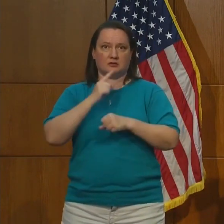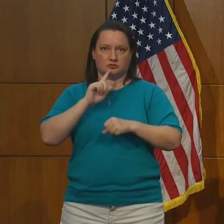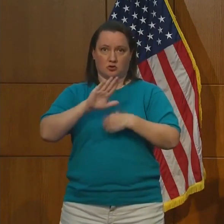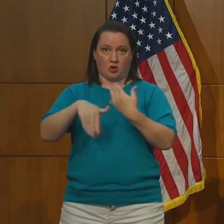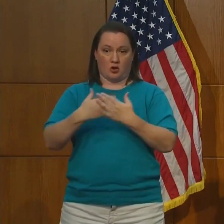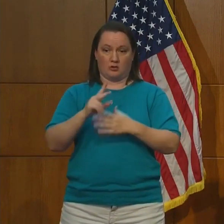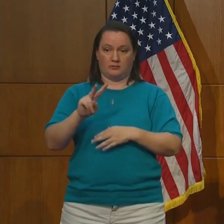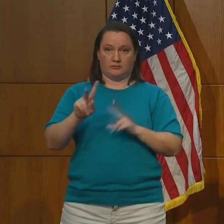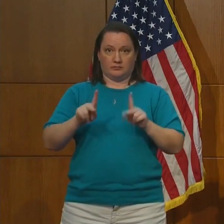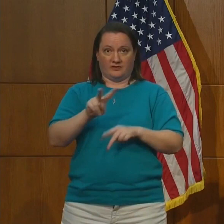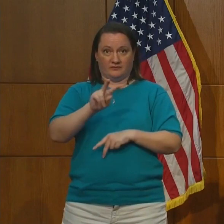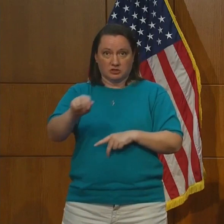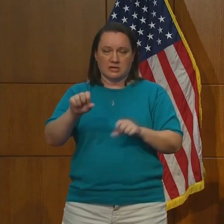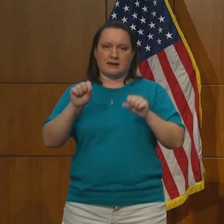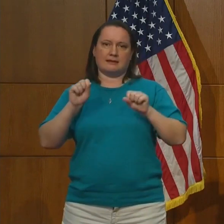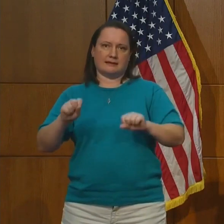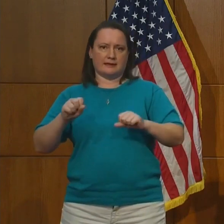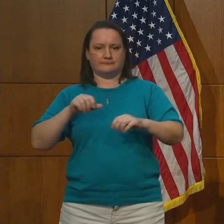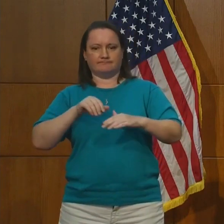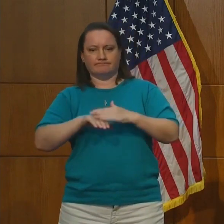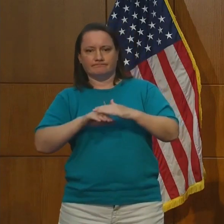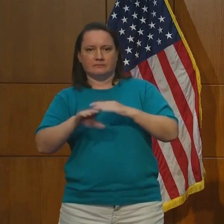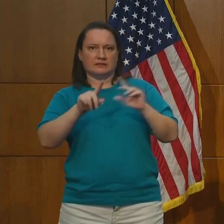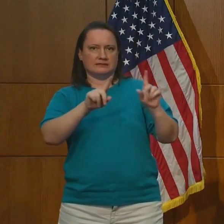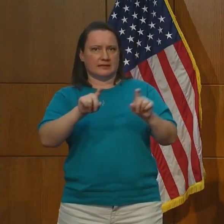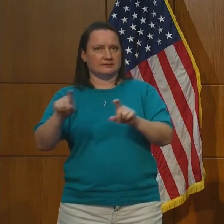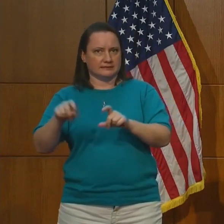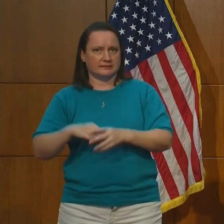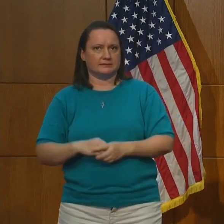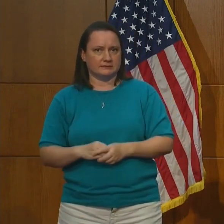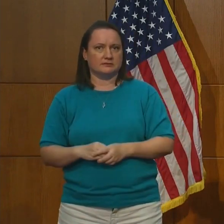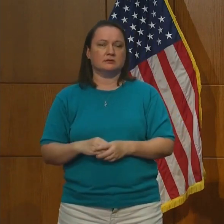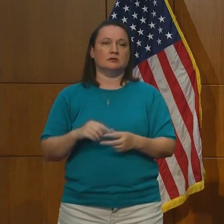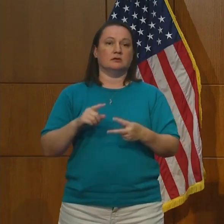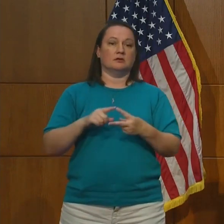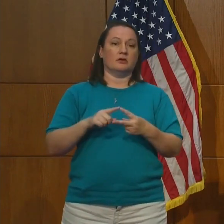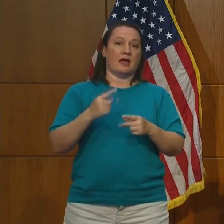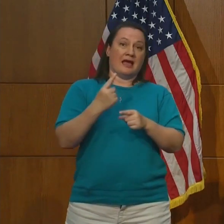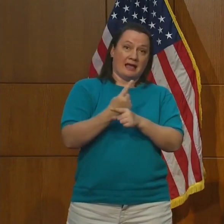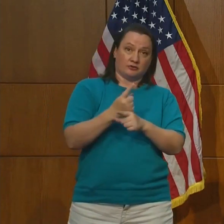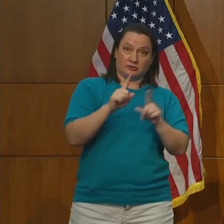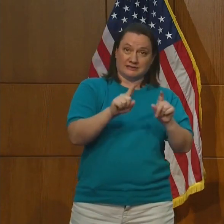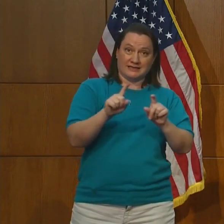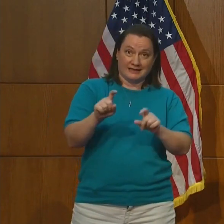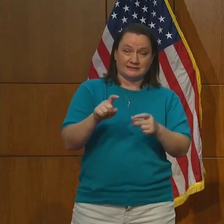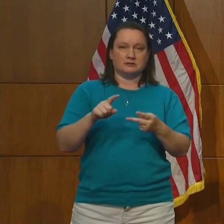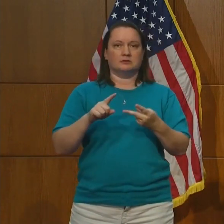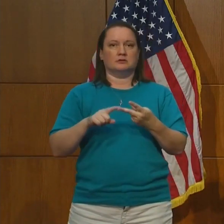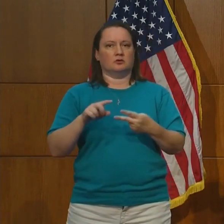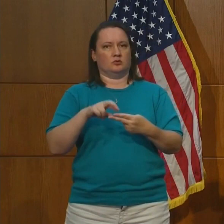DAYS SO. CONNECT VERY CONCERNING AS WELL AND THEN AGAIN WE'RE DOING EVERYTHING WE